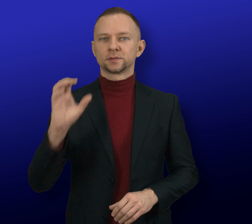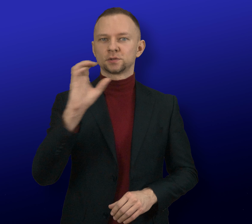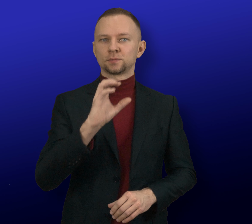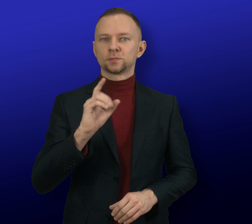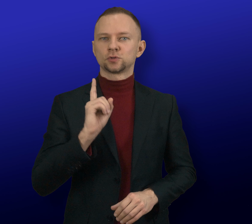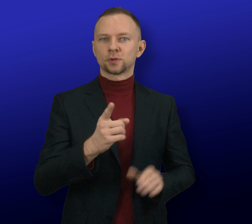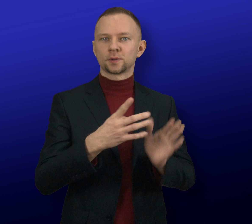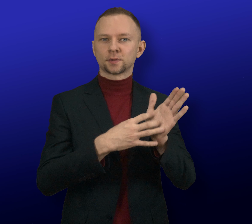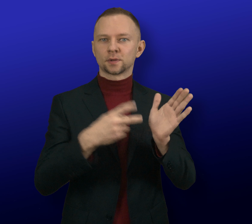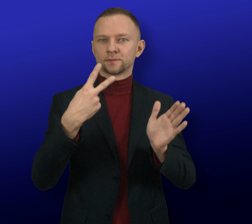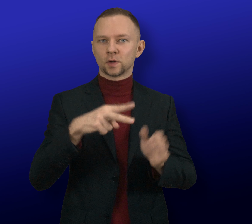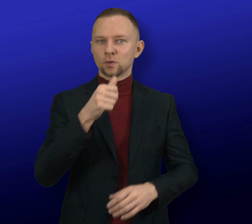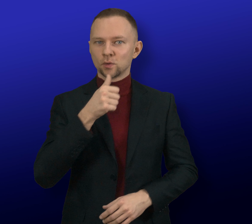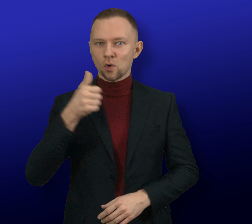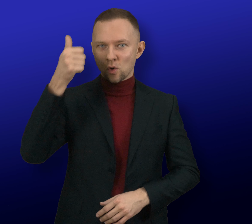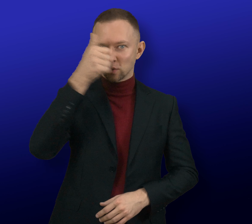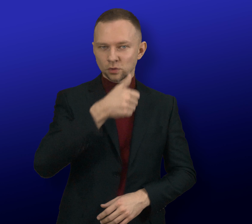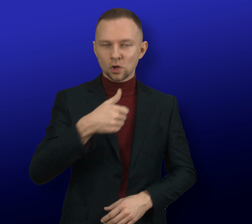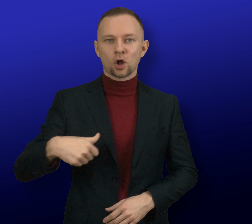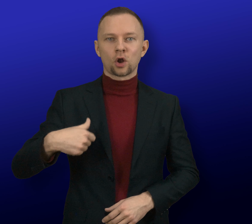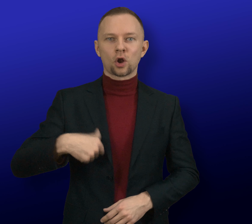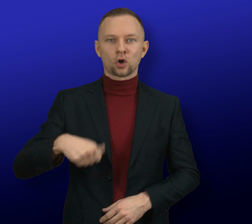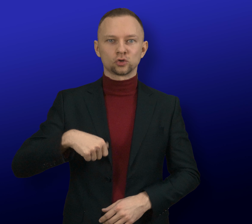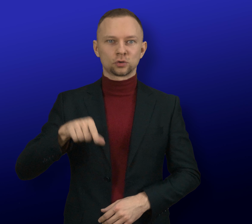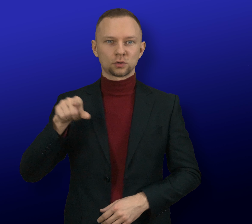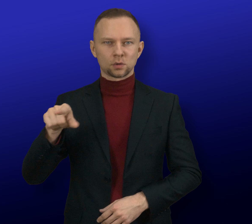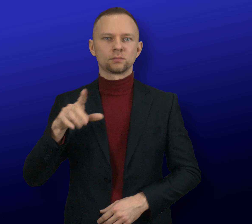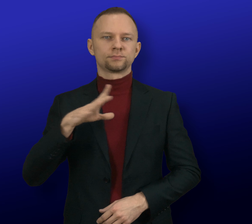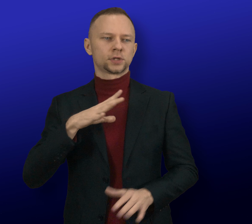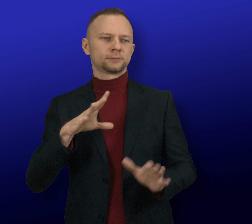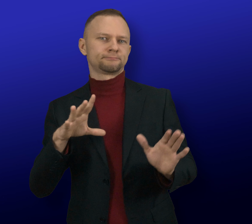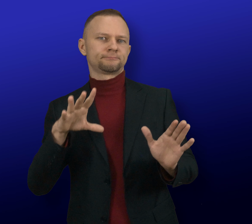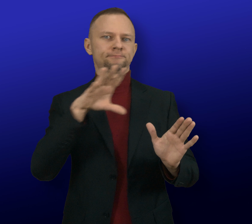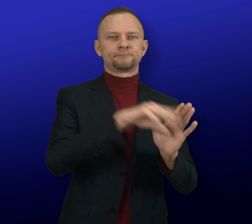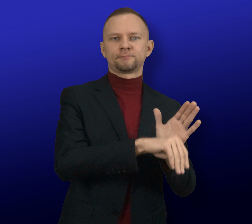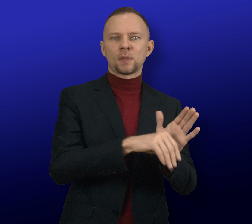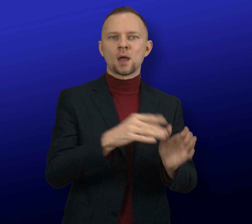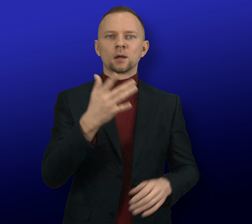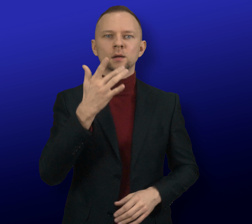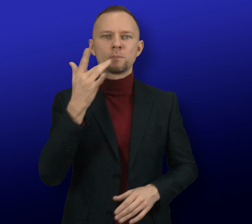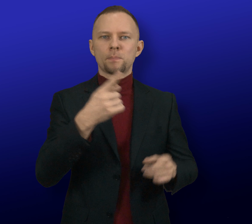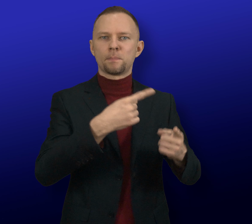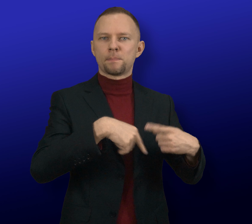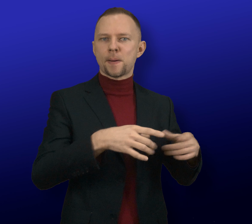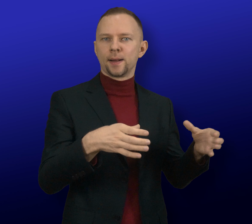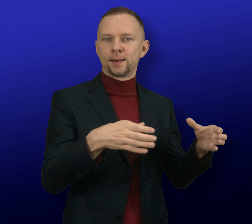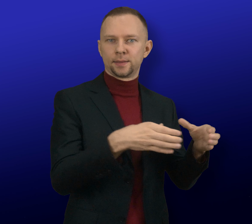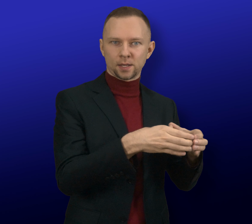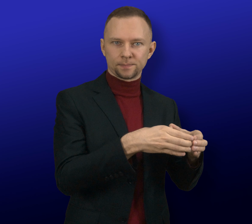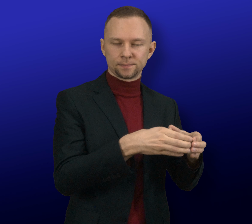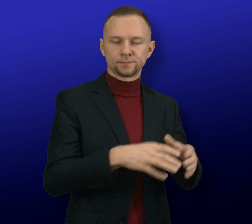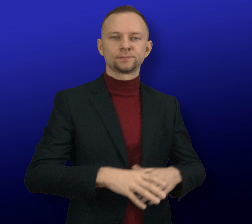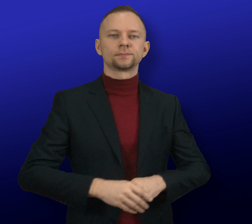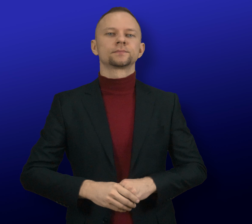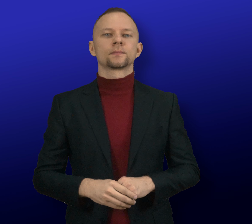In September 1920, Sofya Lychkina was accepted into the ranks of the Communist Party - the All-Union Communist Party (Bolsheviks).